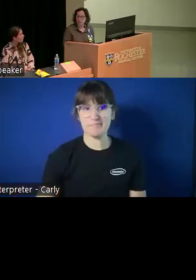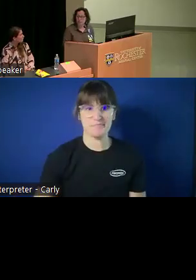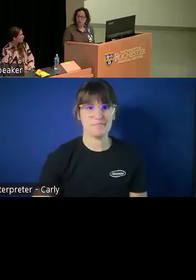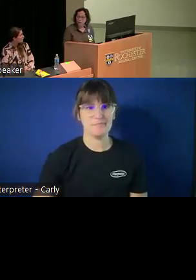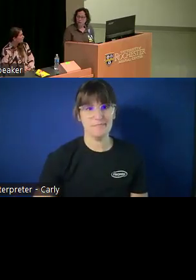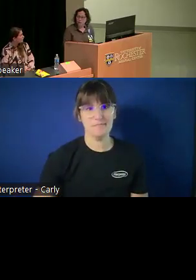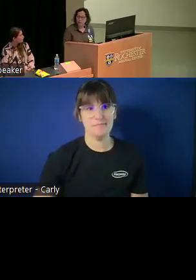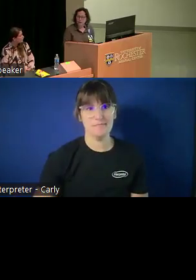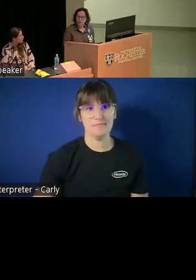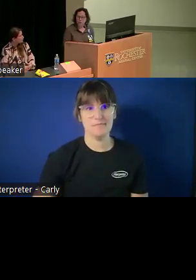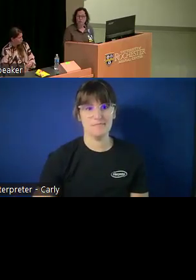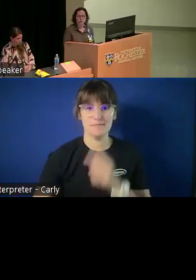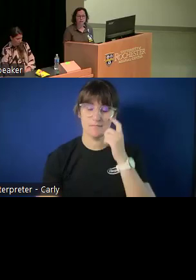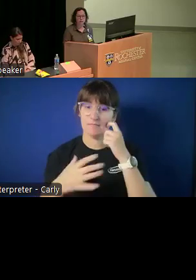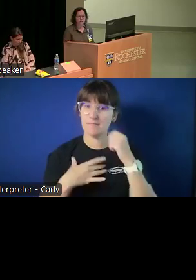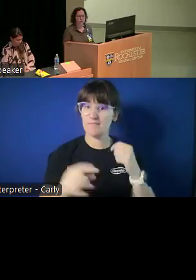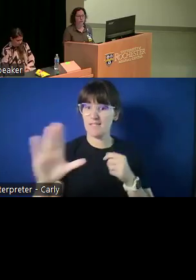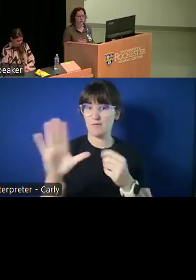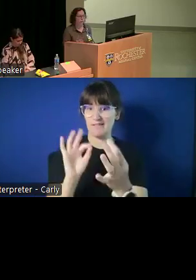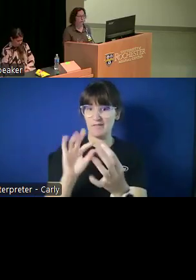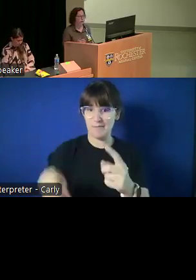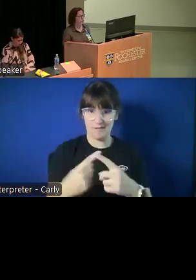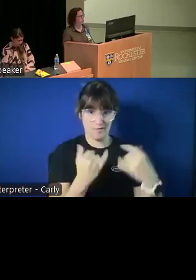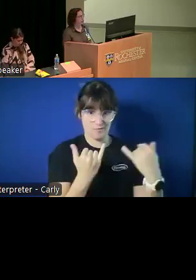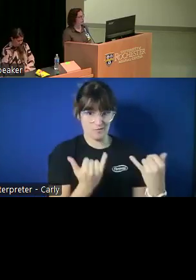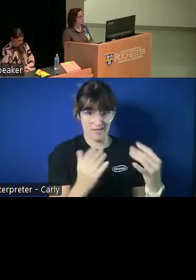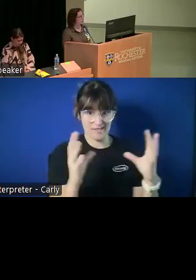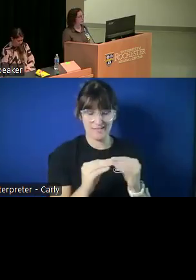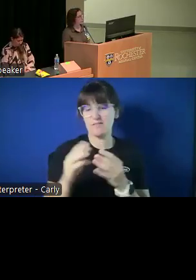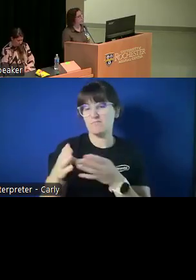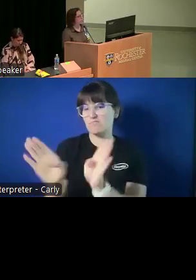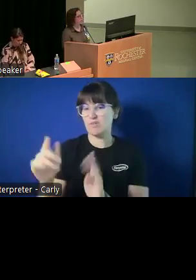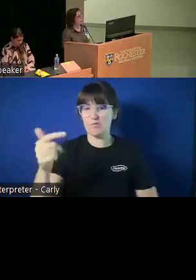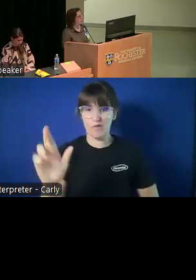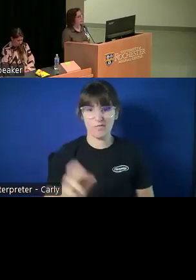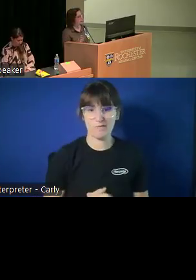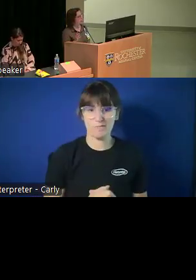would uh welcome your feedback both about today's session and about rounds in general that feedback